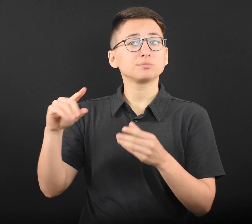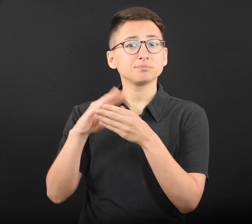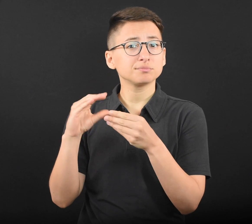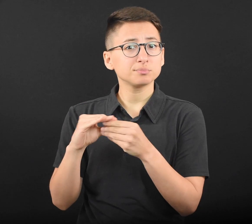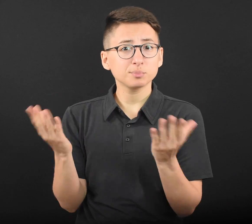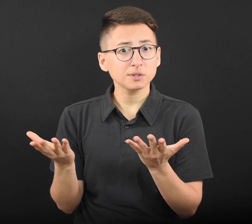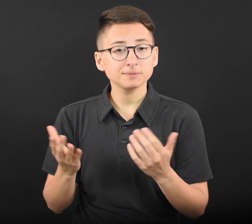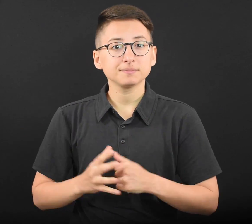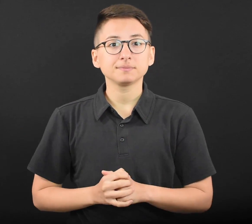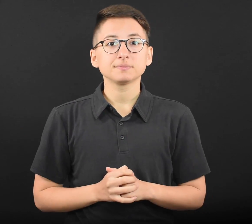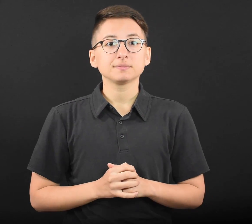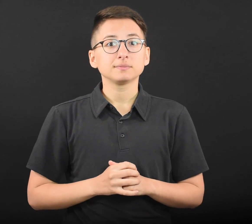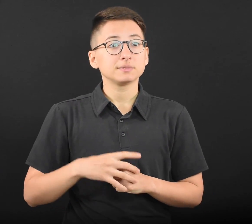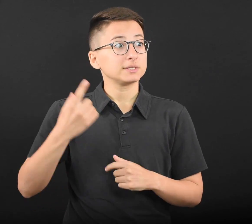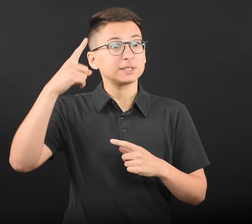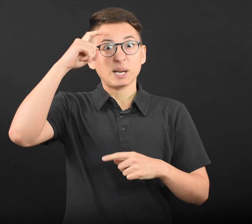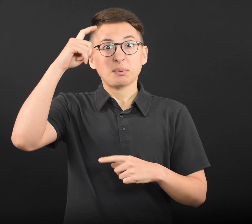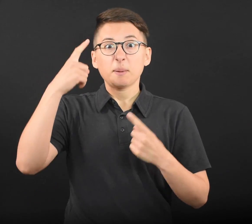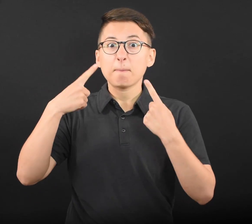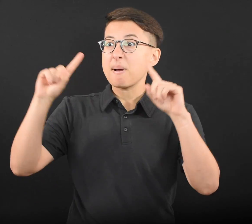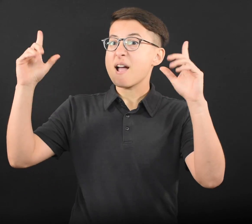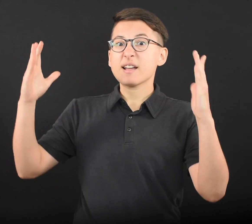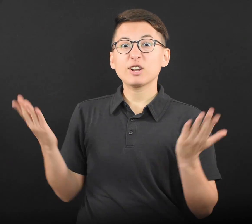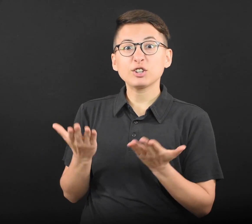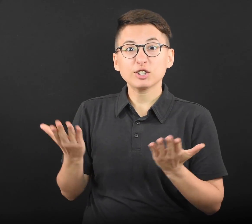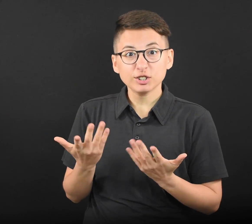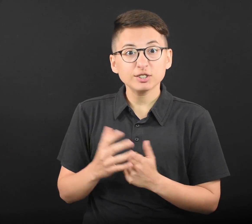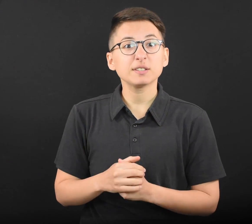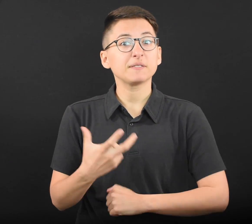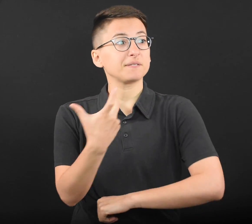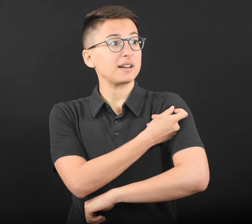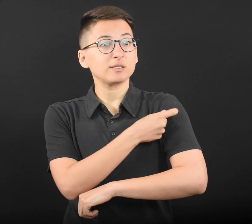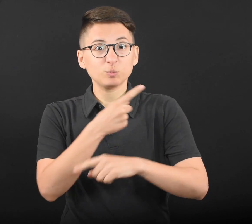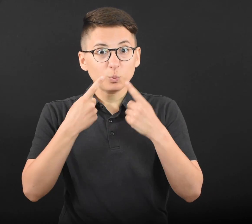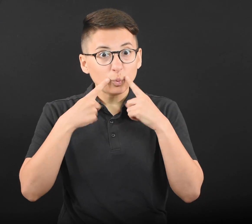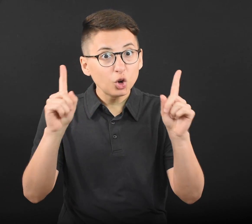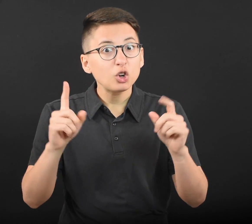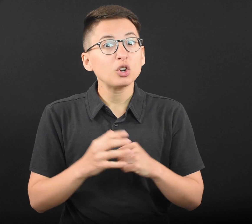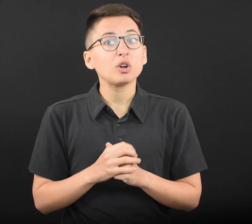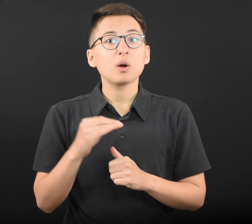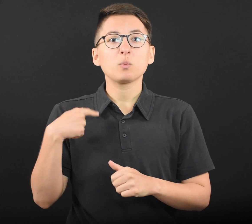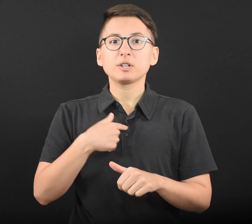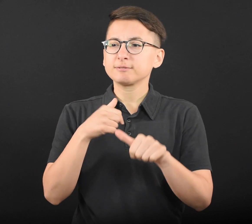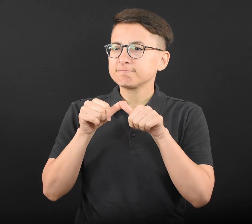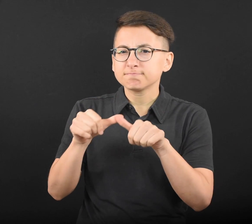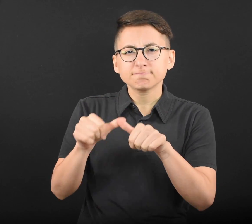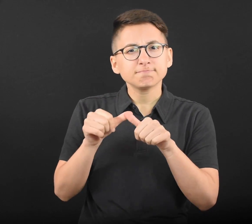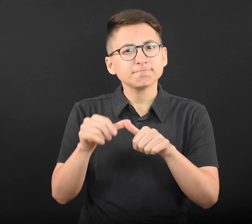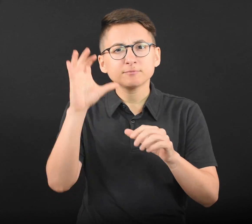“Summer is here, vaccines are working, and we are still going full steam ahead finding ways